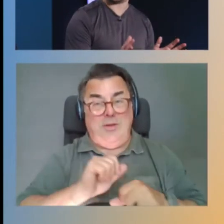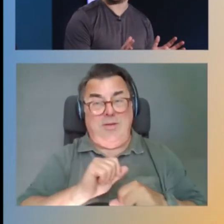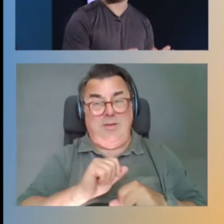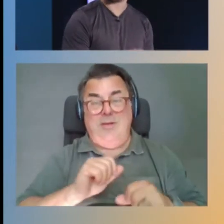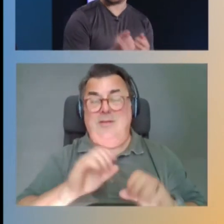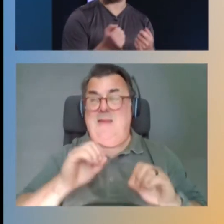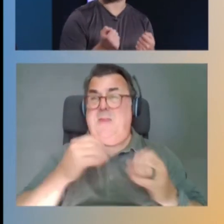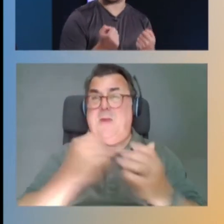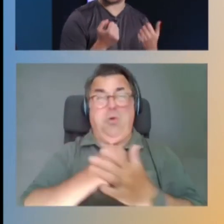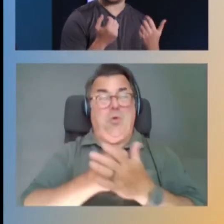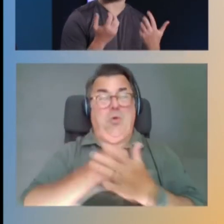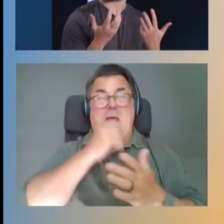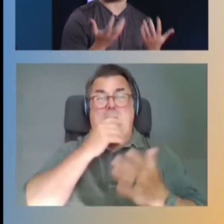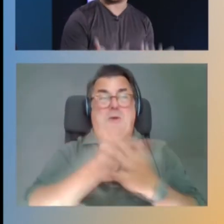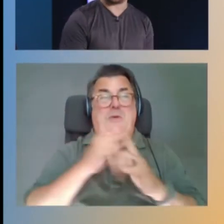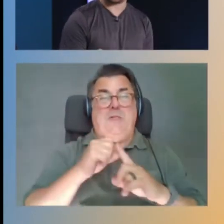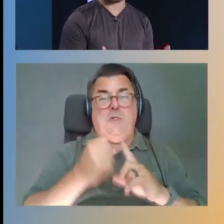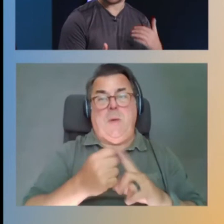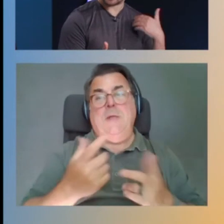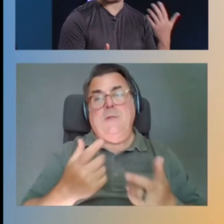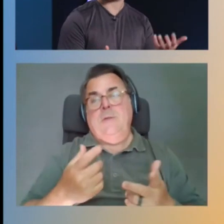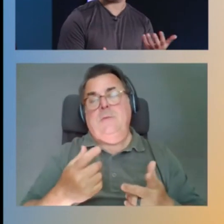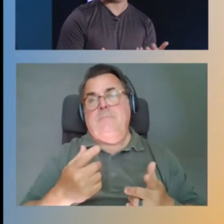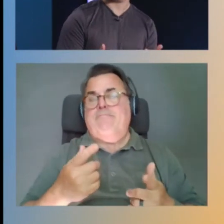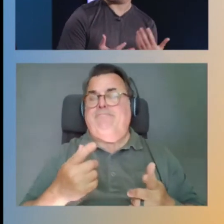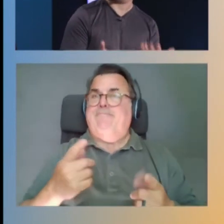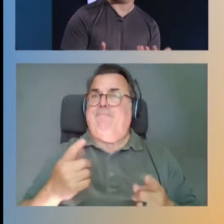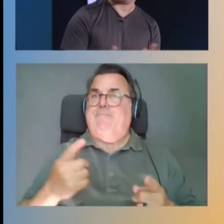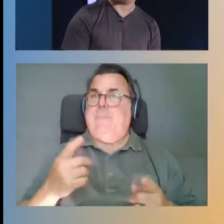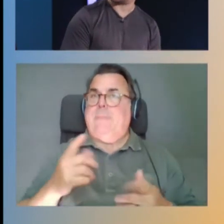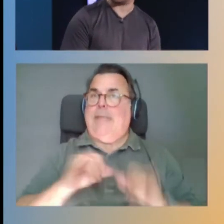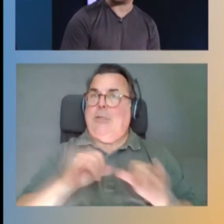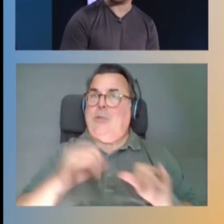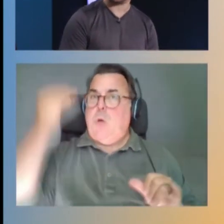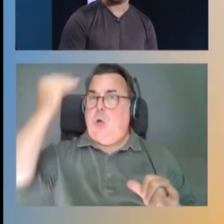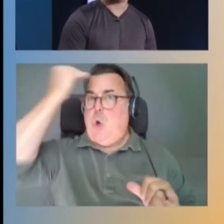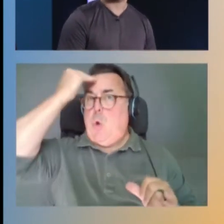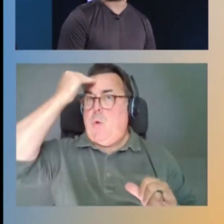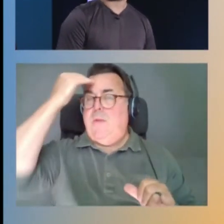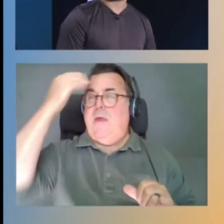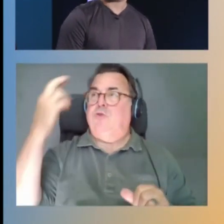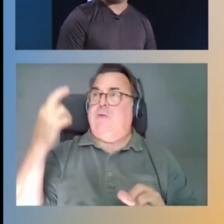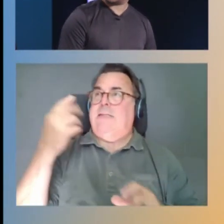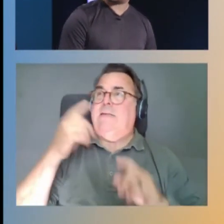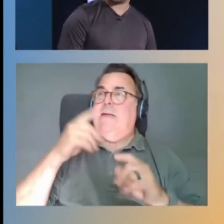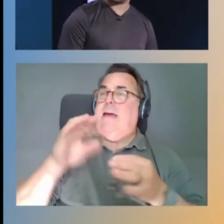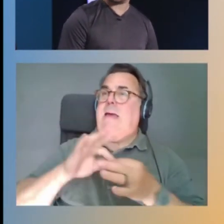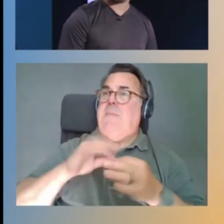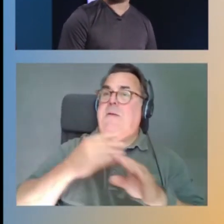Machine learning practitioners are aware of that. And that was why I gave the comment before. [Art] Yeah. - And typically the way